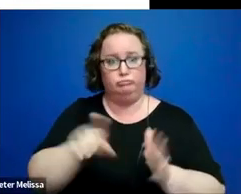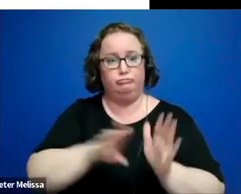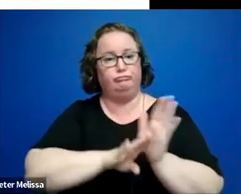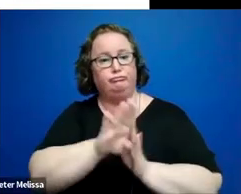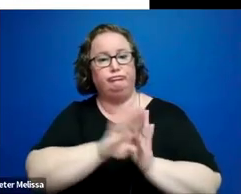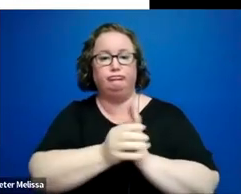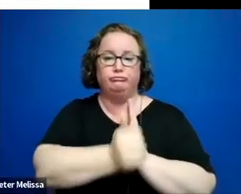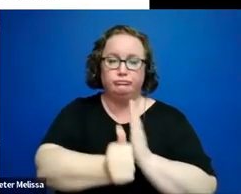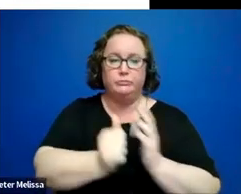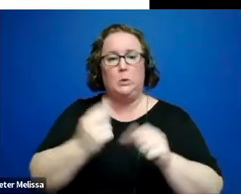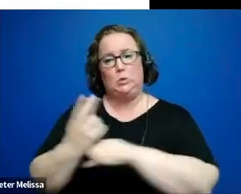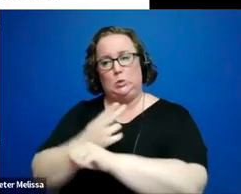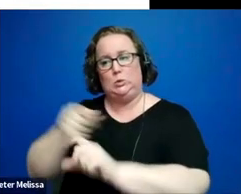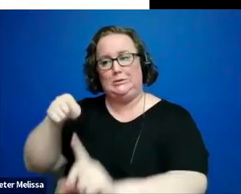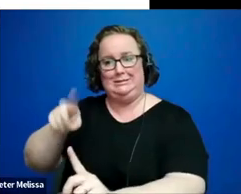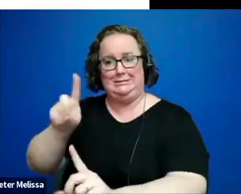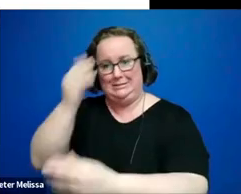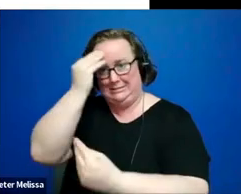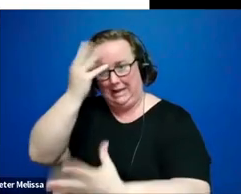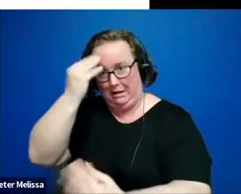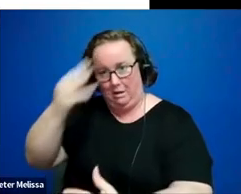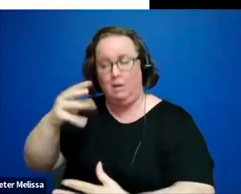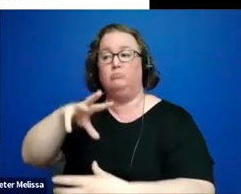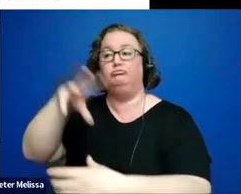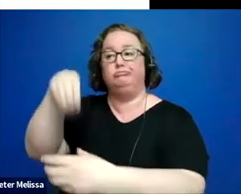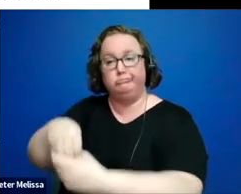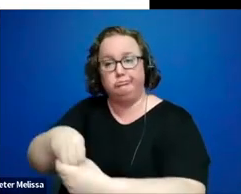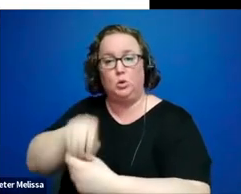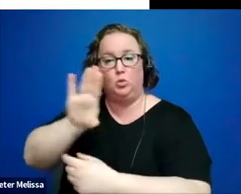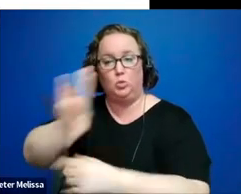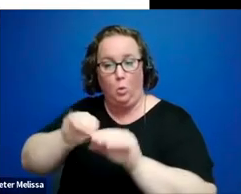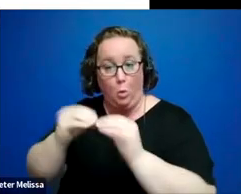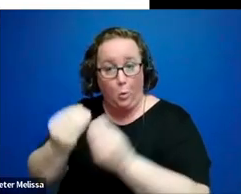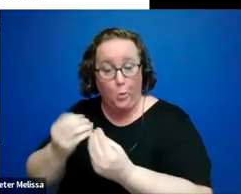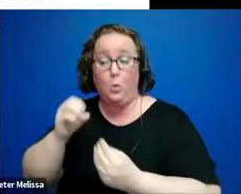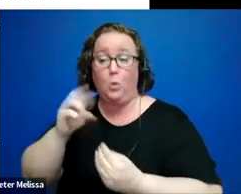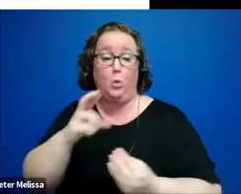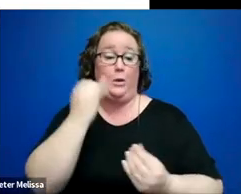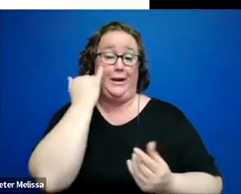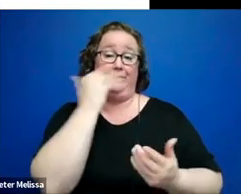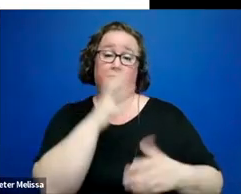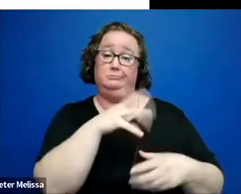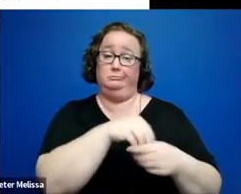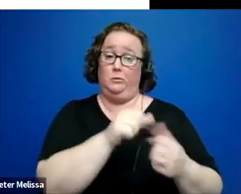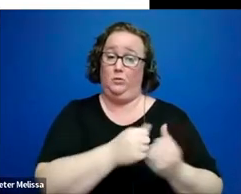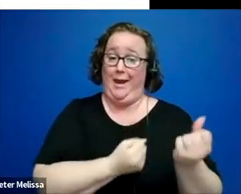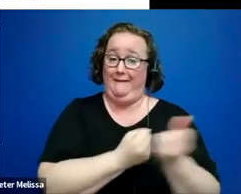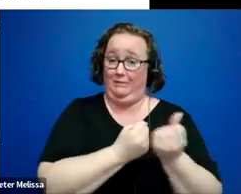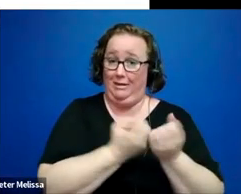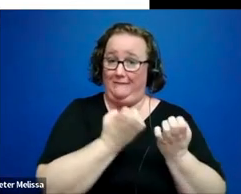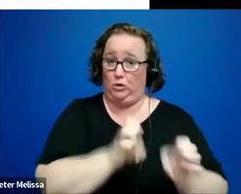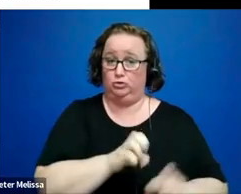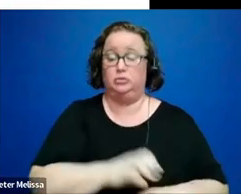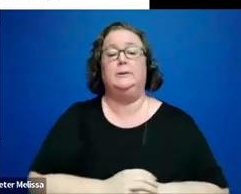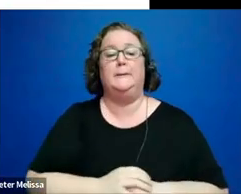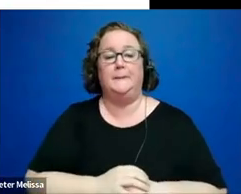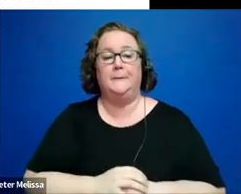dashboard data within your organization and or advocacy efforts. And then lastly, we want to identify